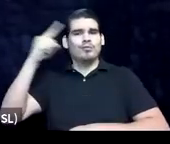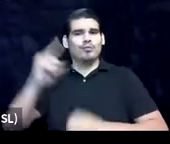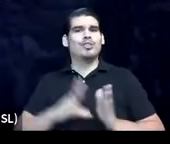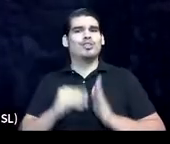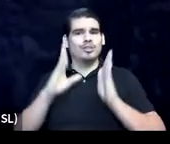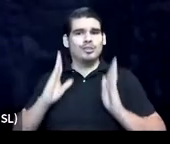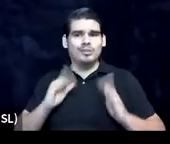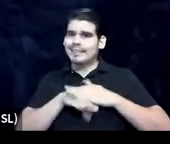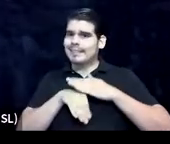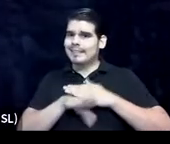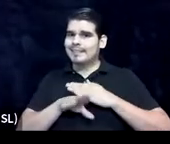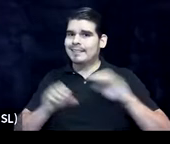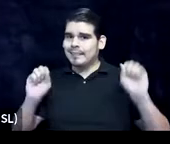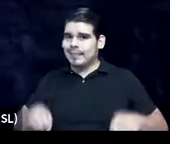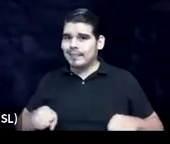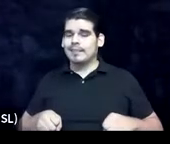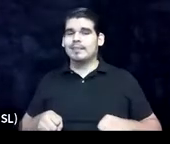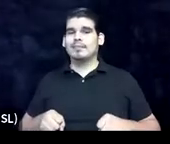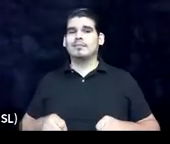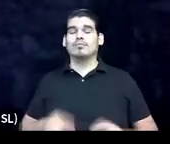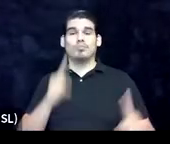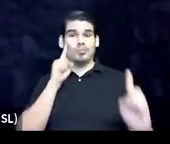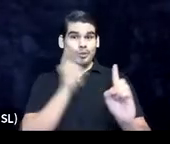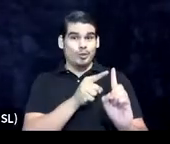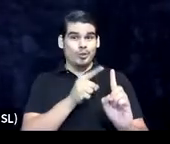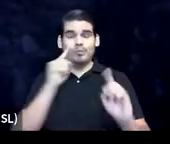Hover over the online transition new technological gaps have been discovered.